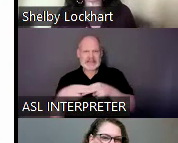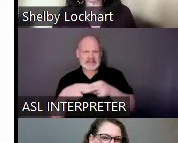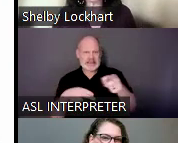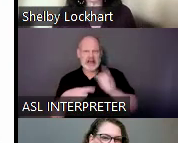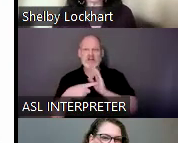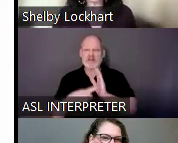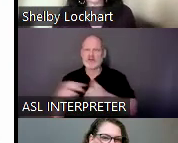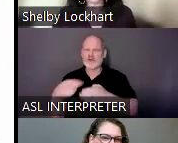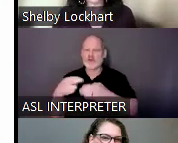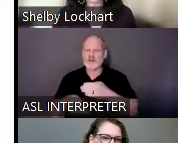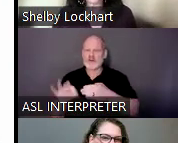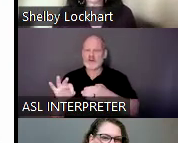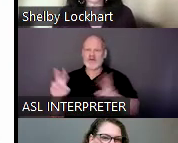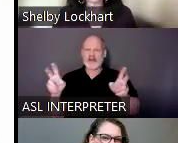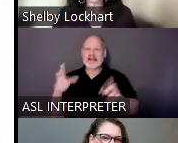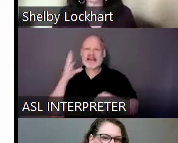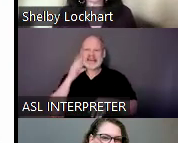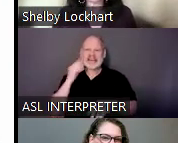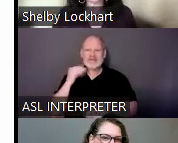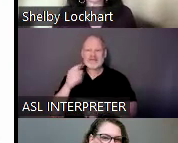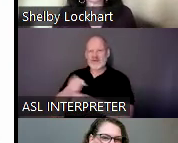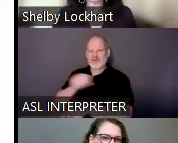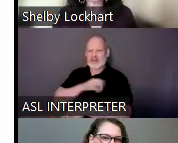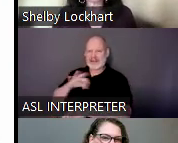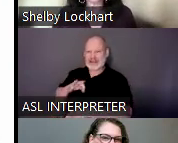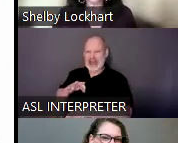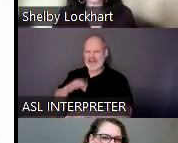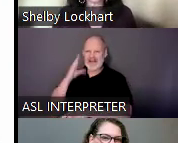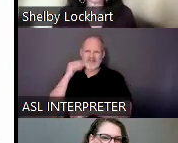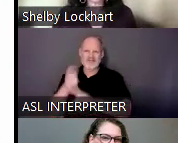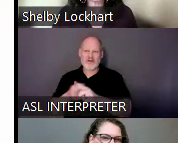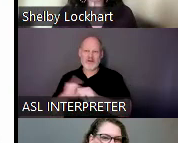experience of the staff and the leaders involved in improving attendance. We